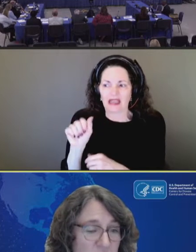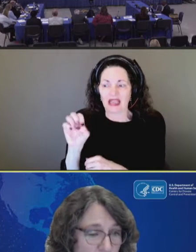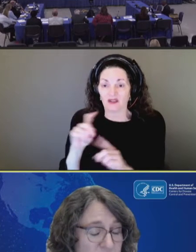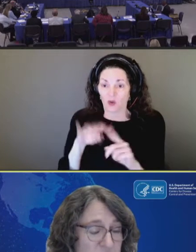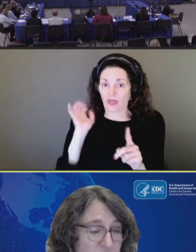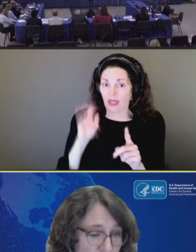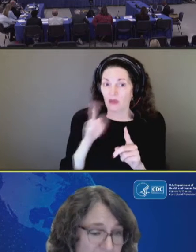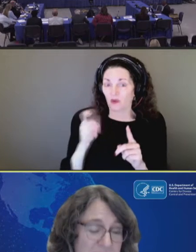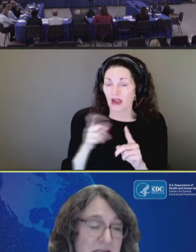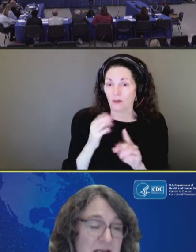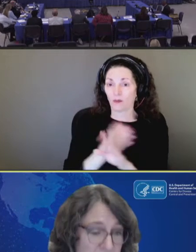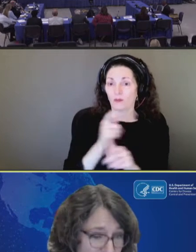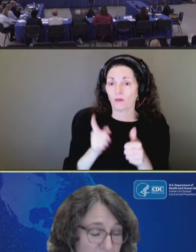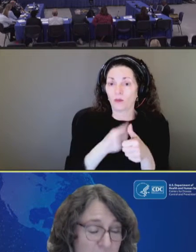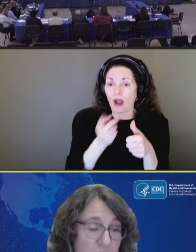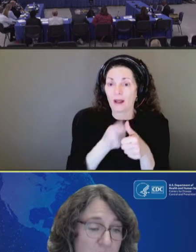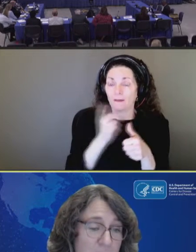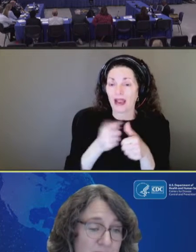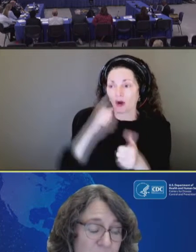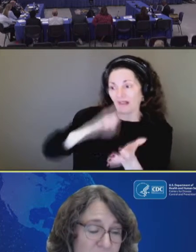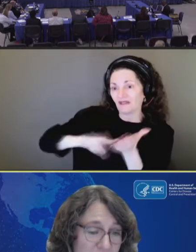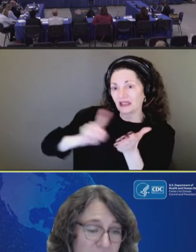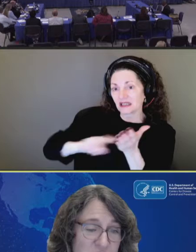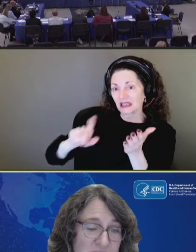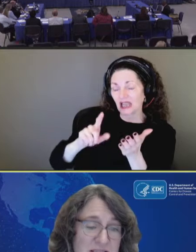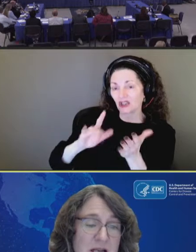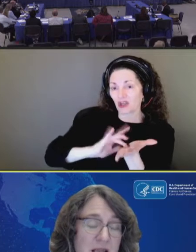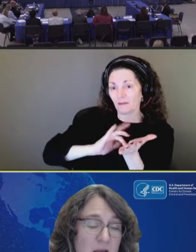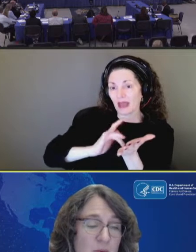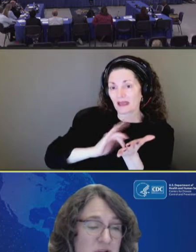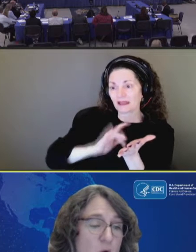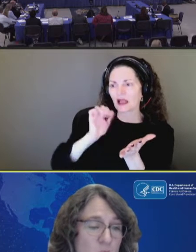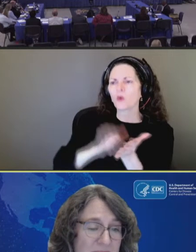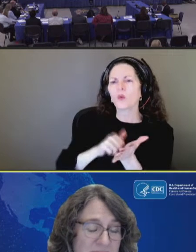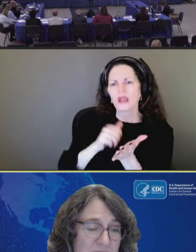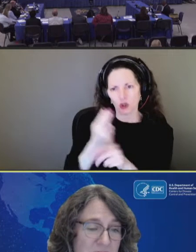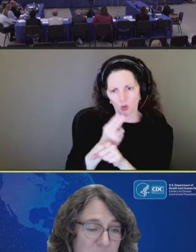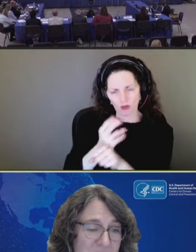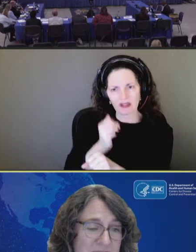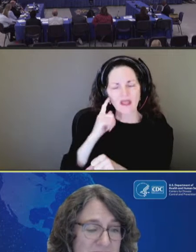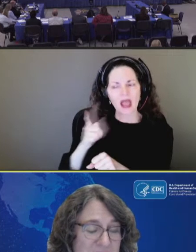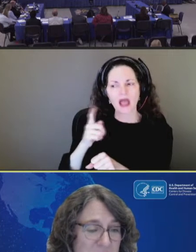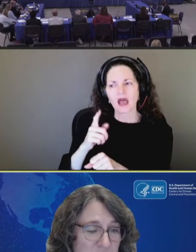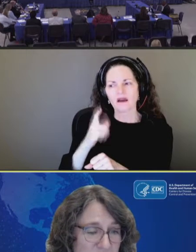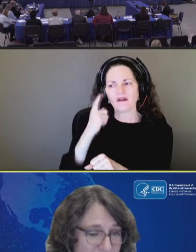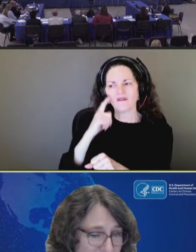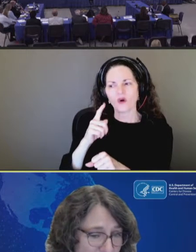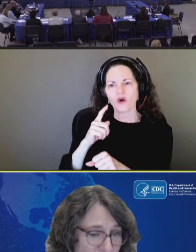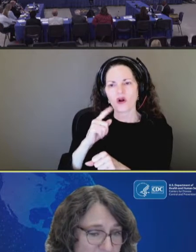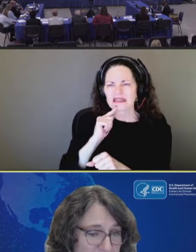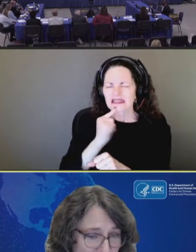we've used to treat severe infections. And we don't want to really see resistant strain